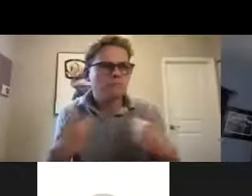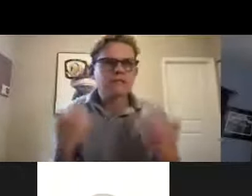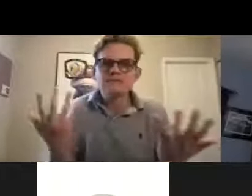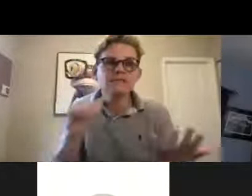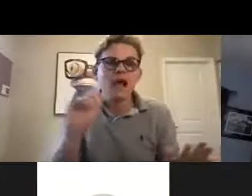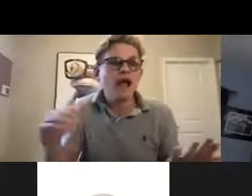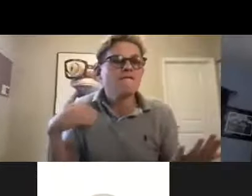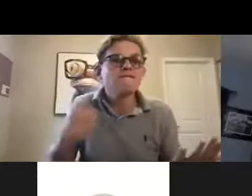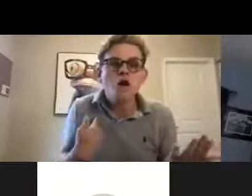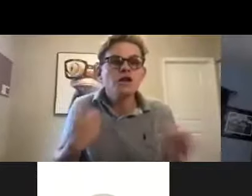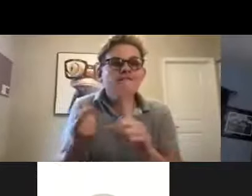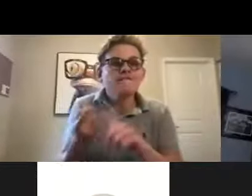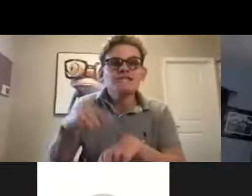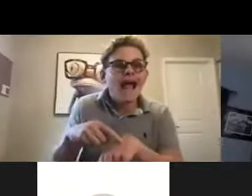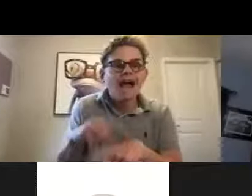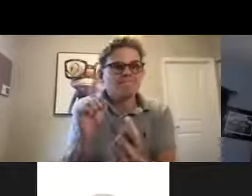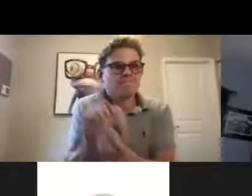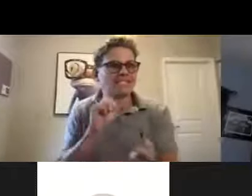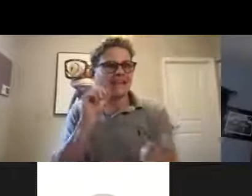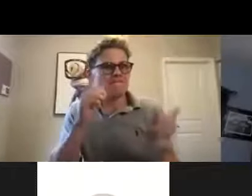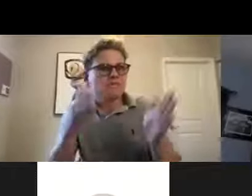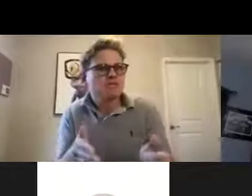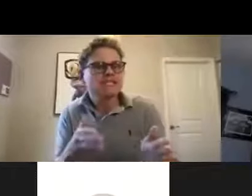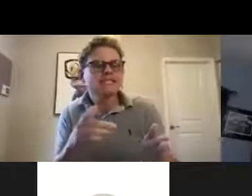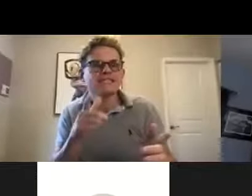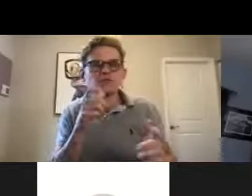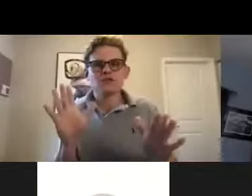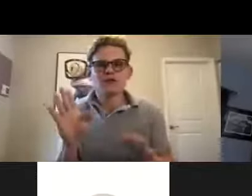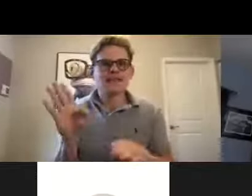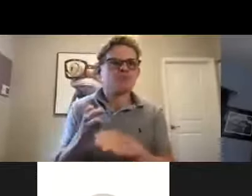with how to deal with me. You know, it might have been the first time that they have met